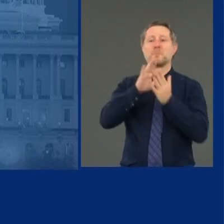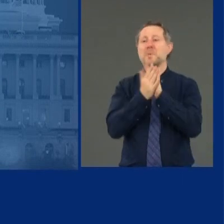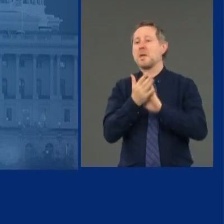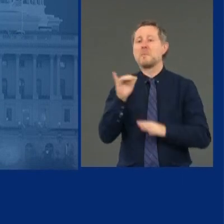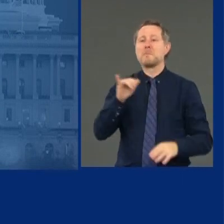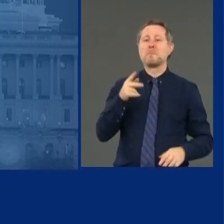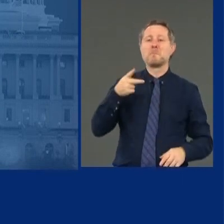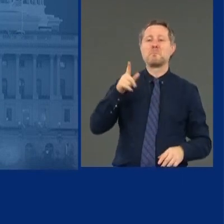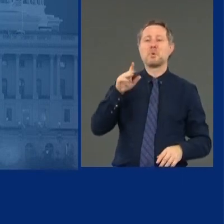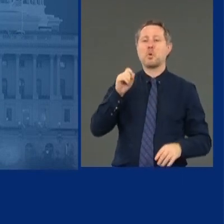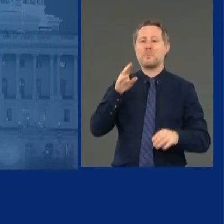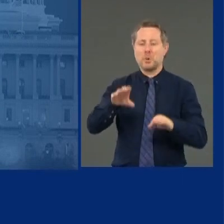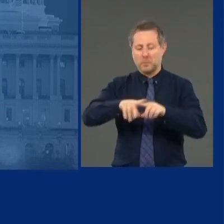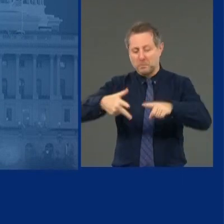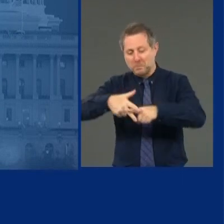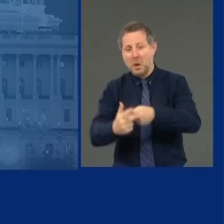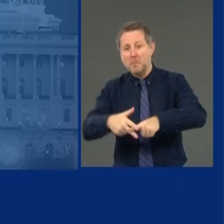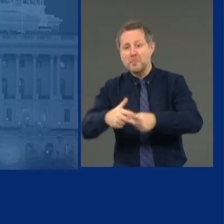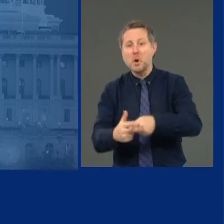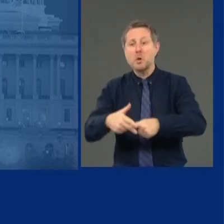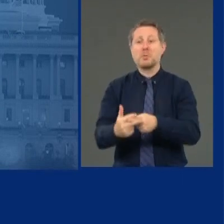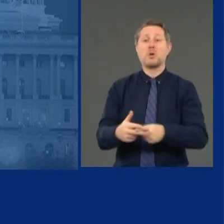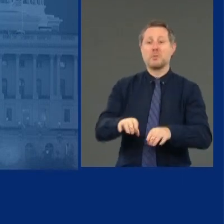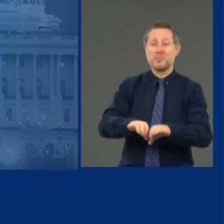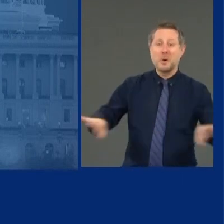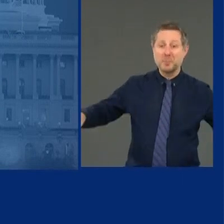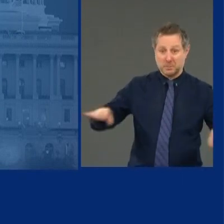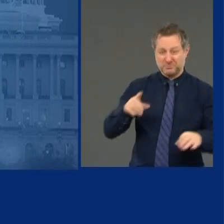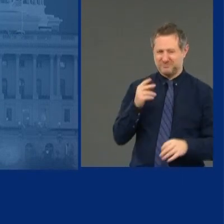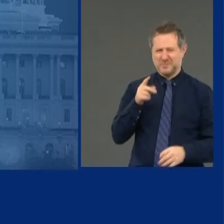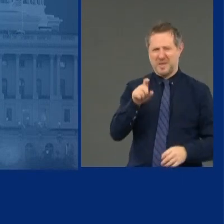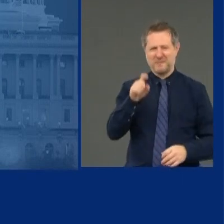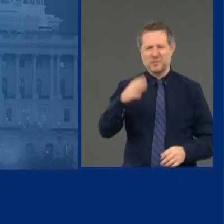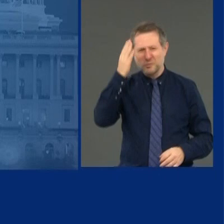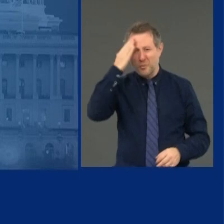NO, NO, YOU HAVE TO KNOW WHAT